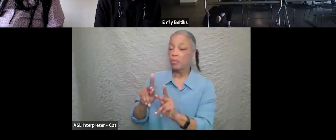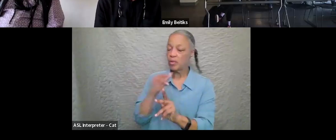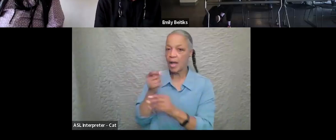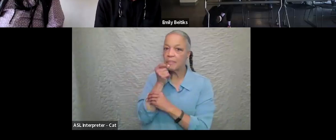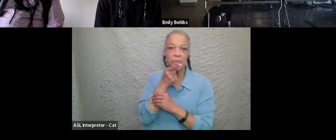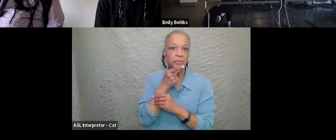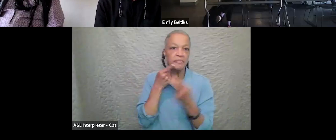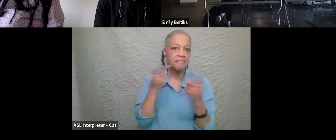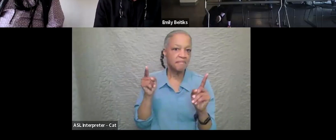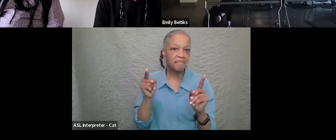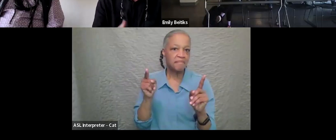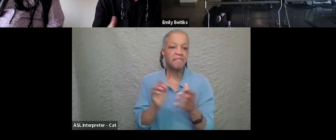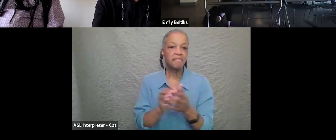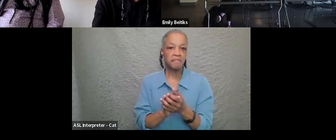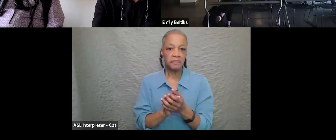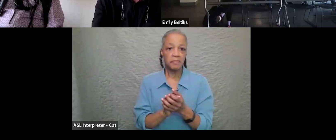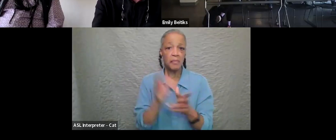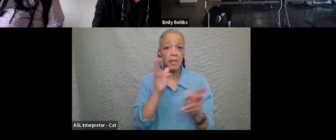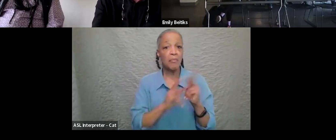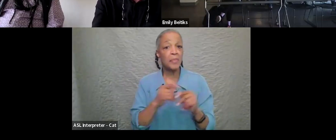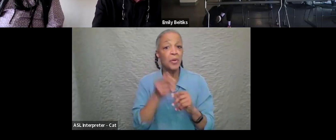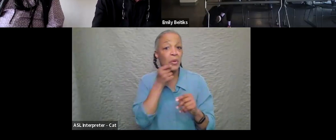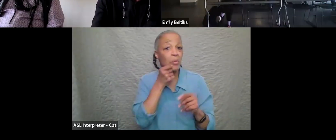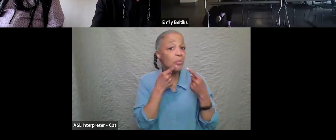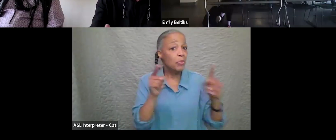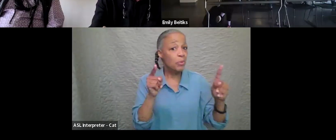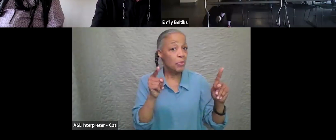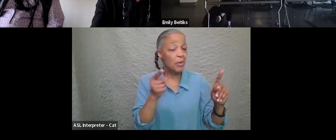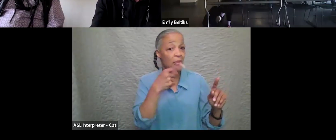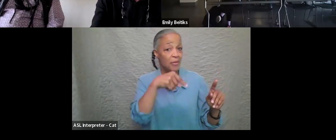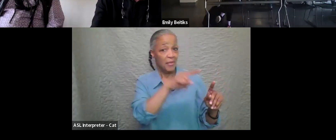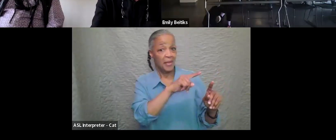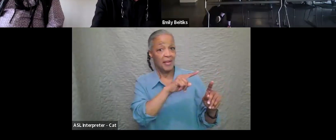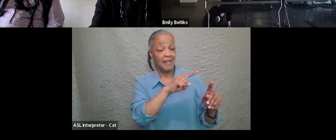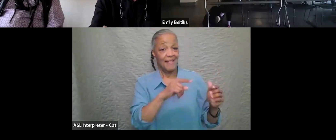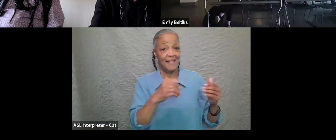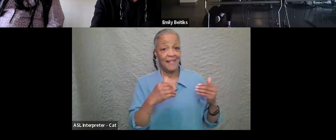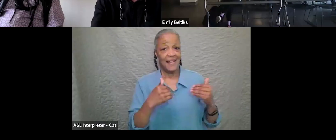The people who do blow the whistle have at least some hope